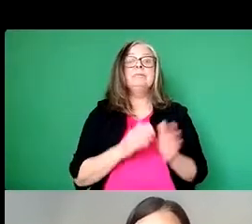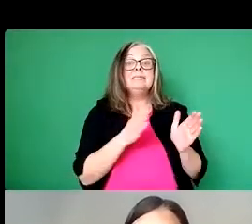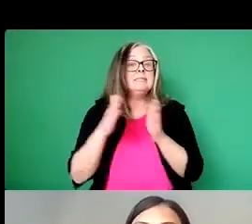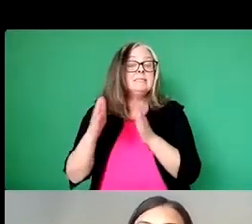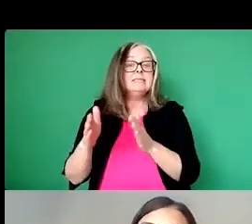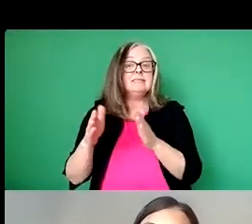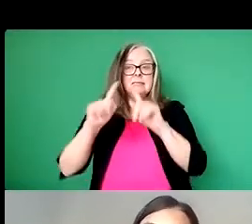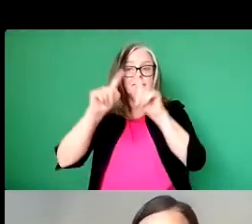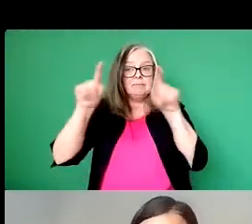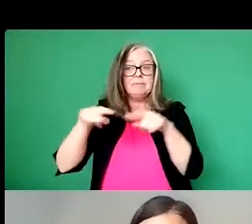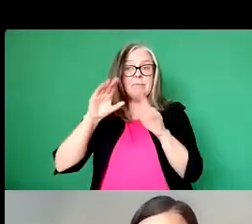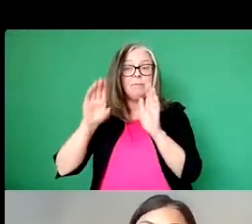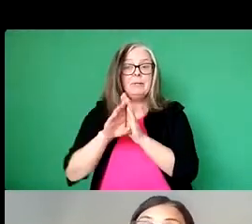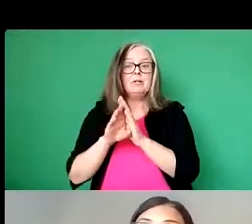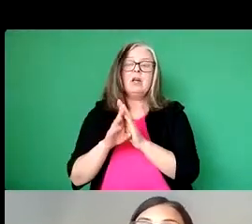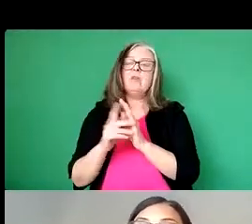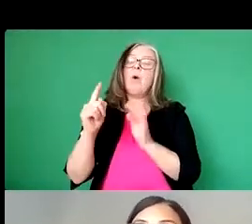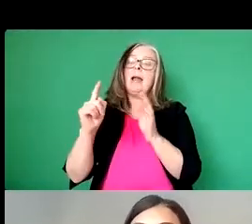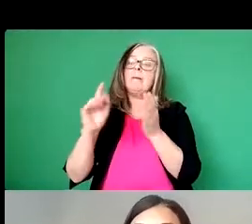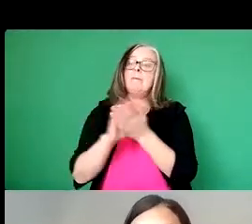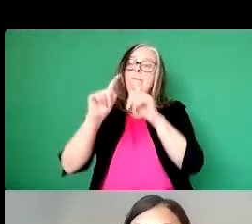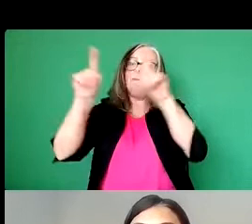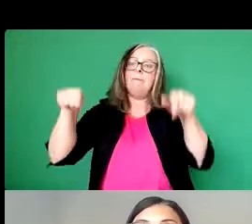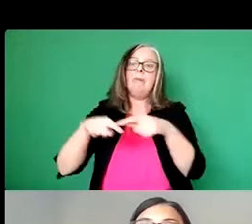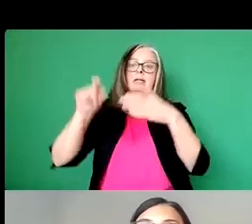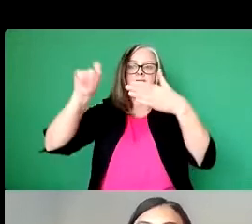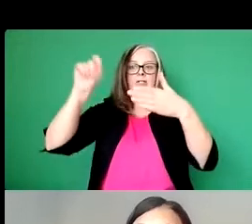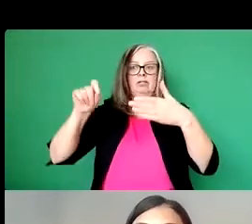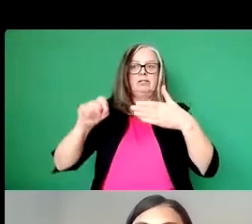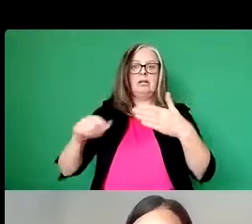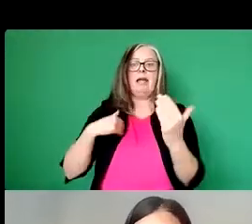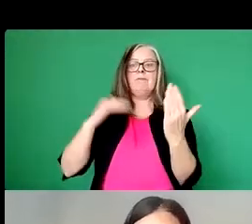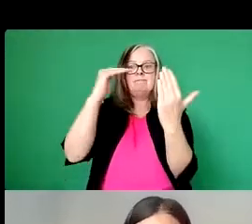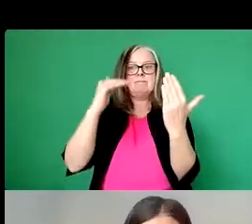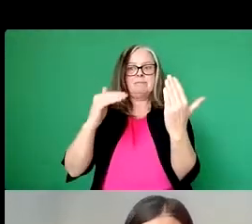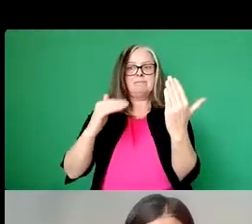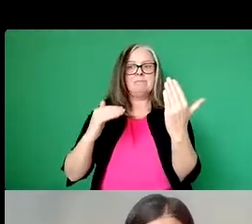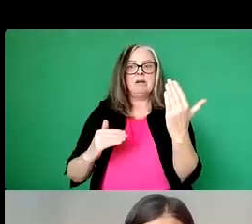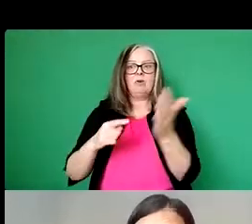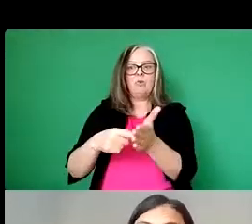a one-page checklist that lists the requirements under the accessible customer service standard